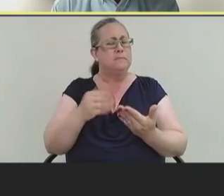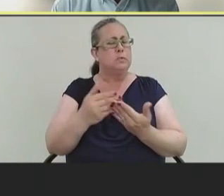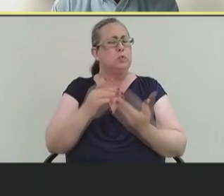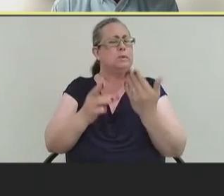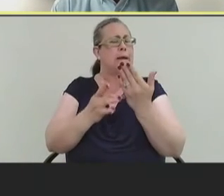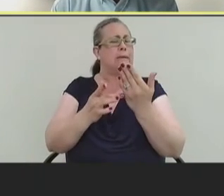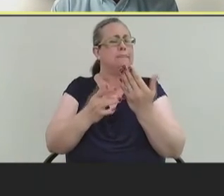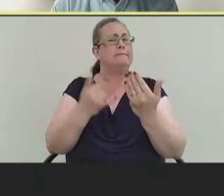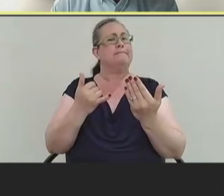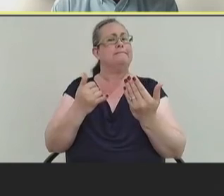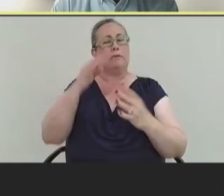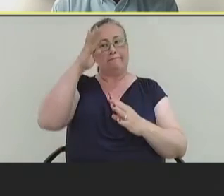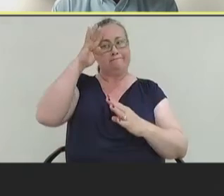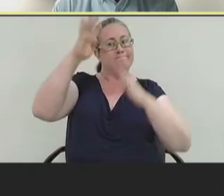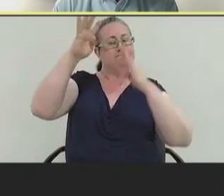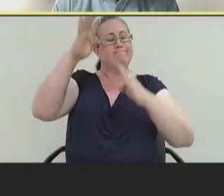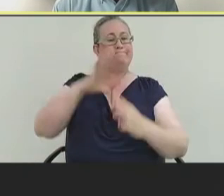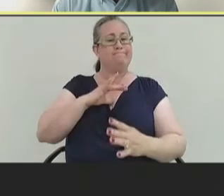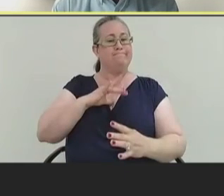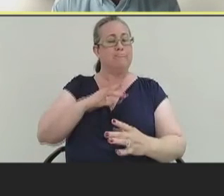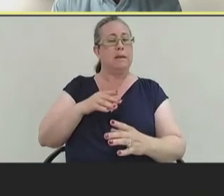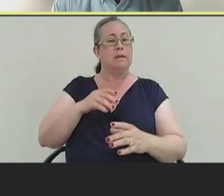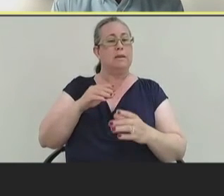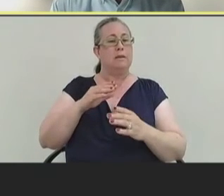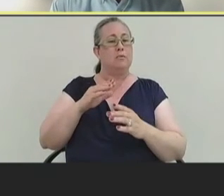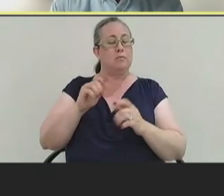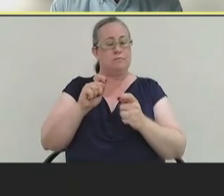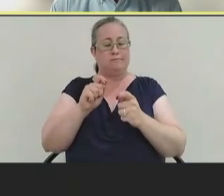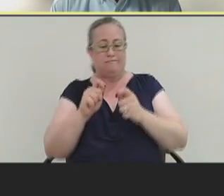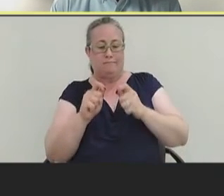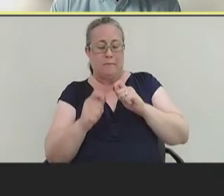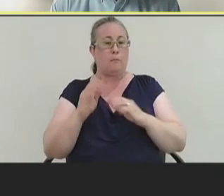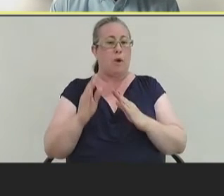to innovate and refine processes in our existing platforms. Oftentimes,